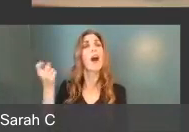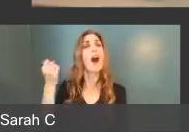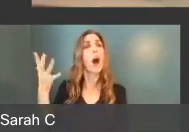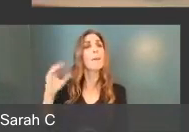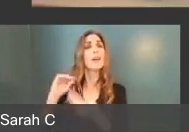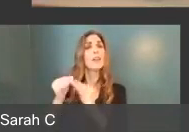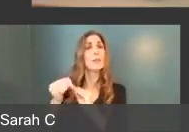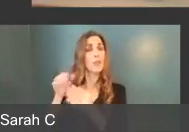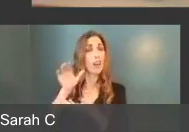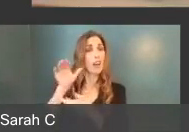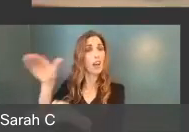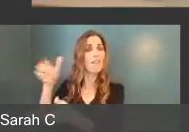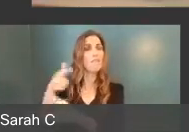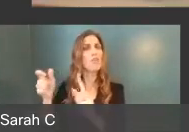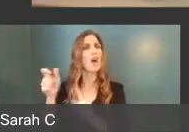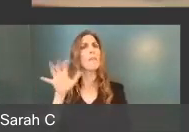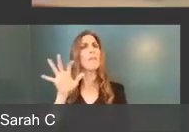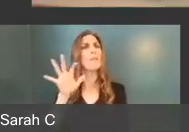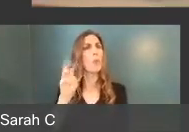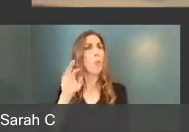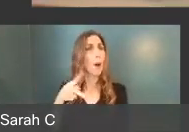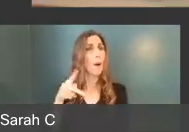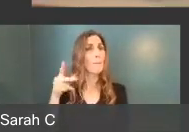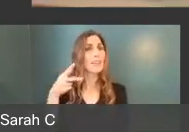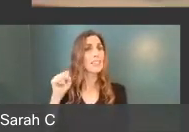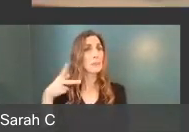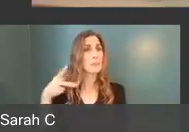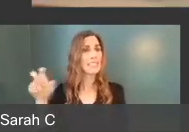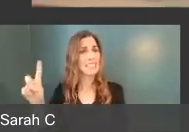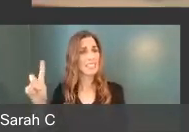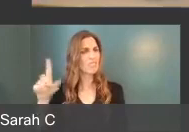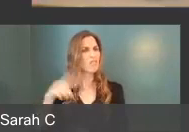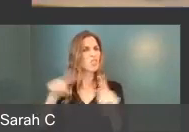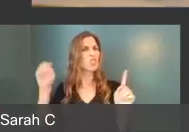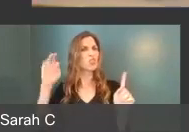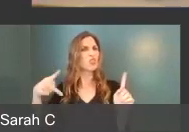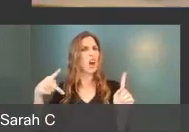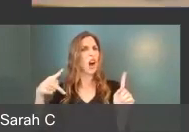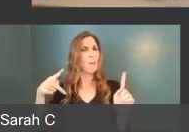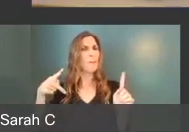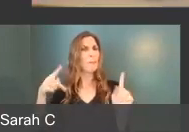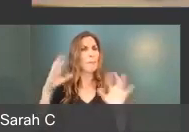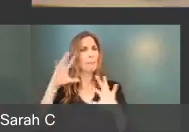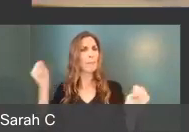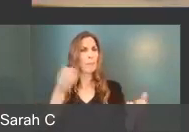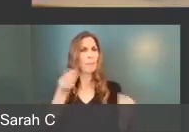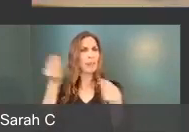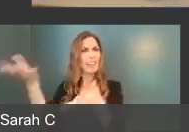Warp Speed from the Trump Administration is inconsistent from week to week and so,